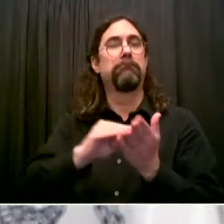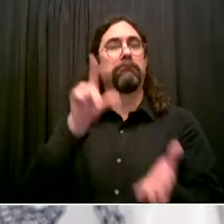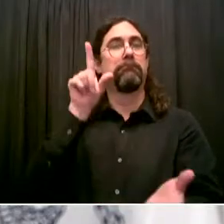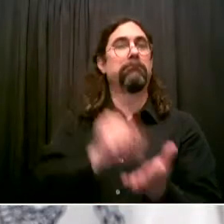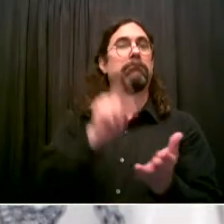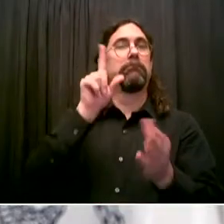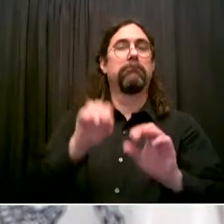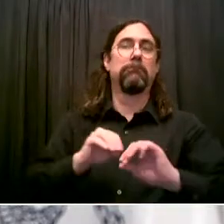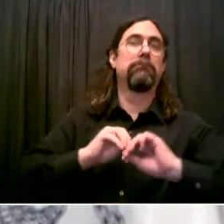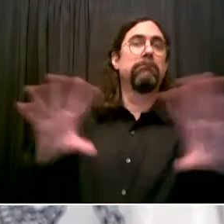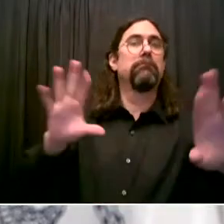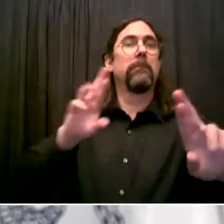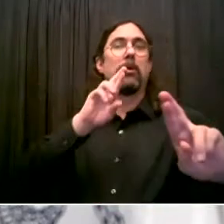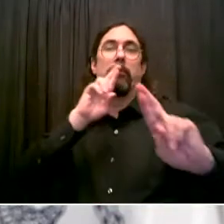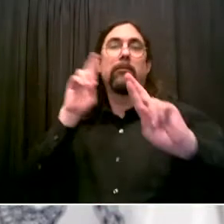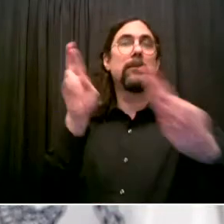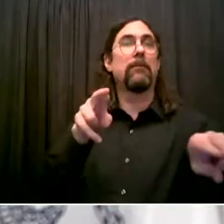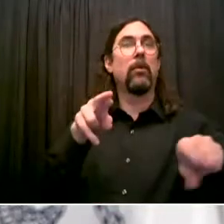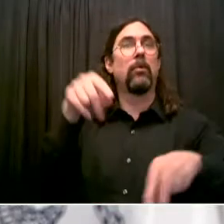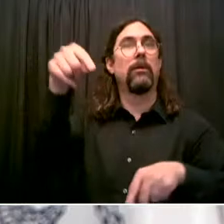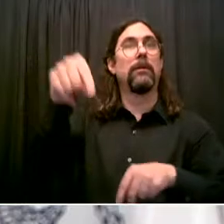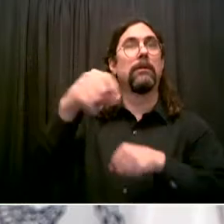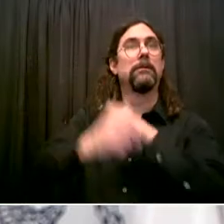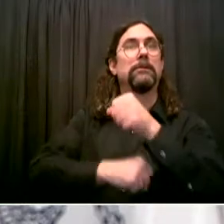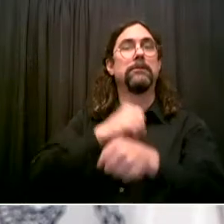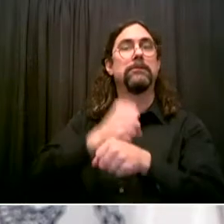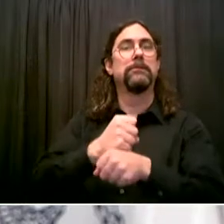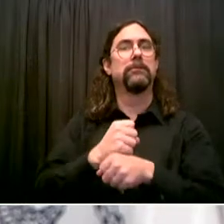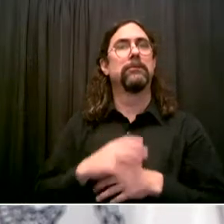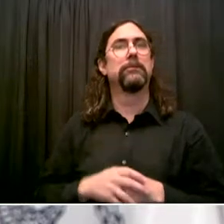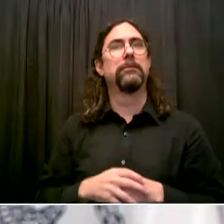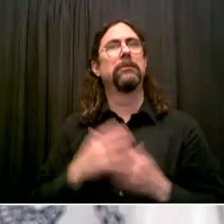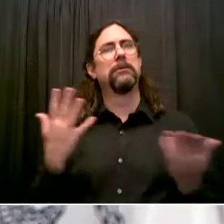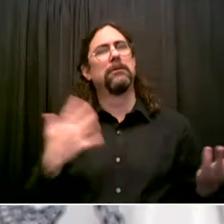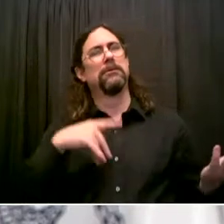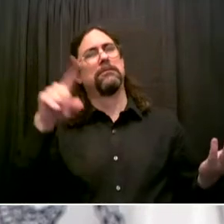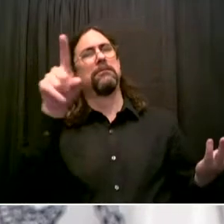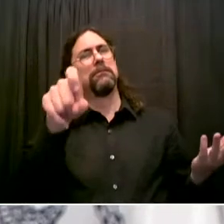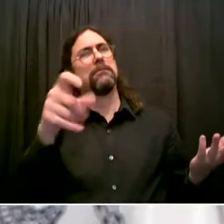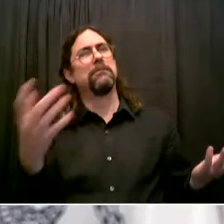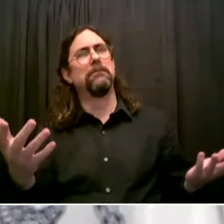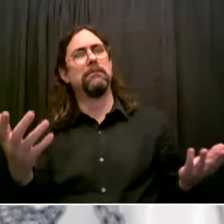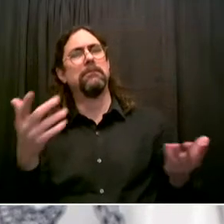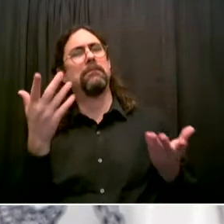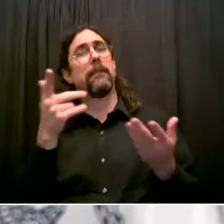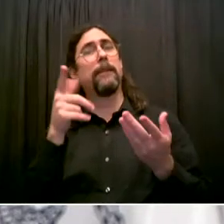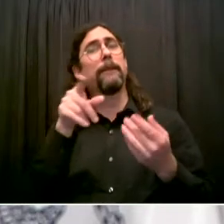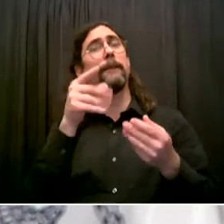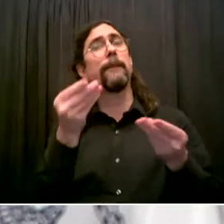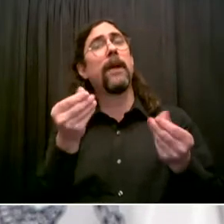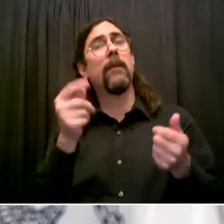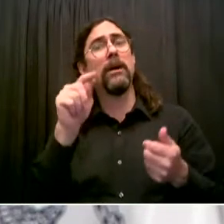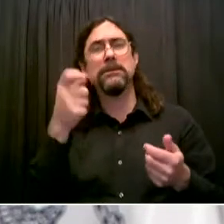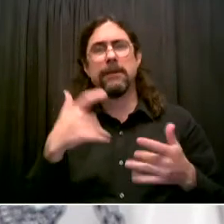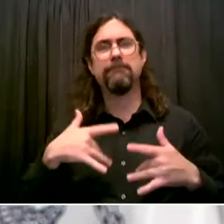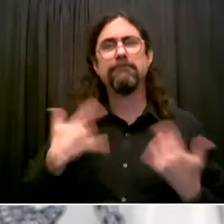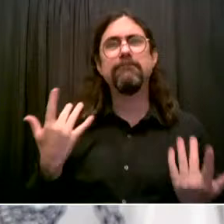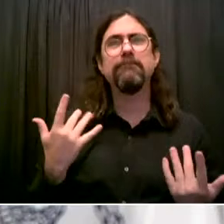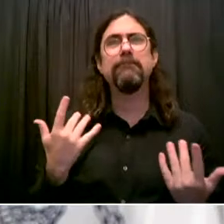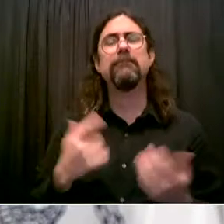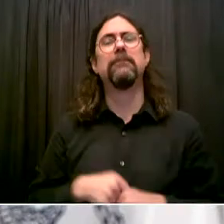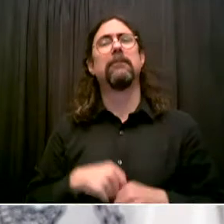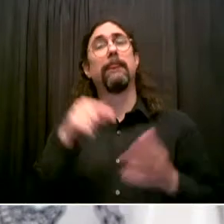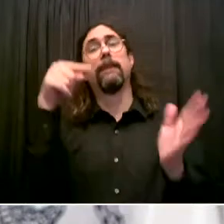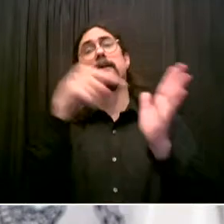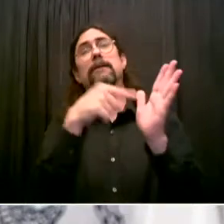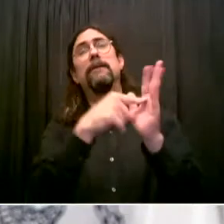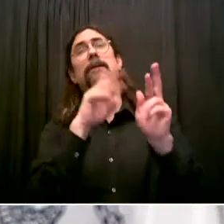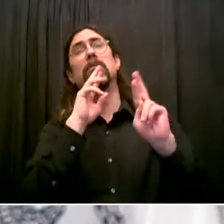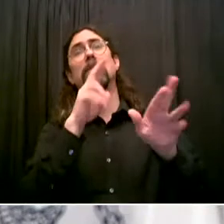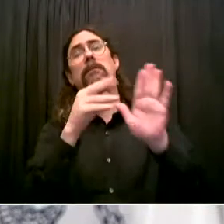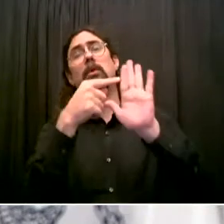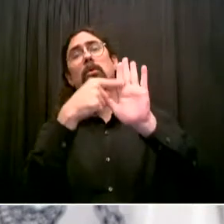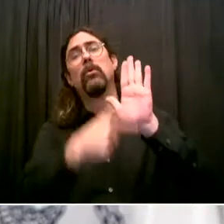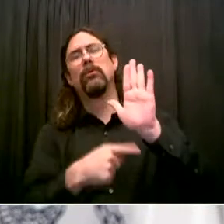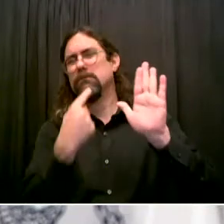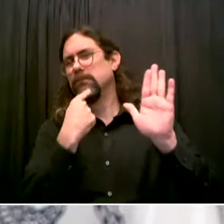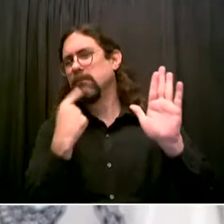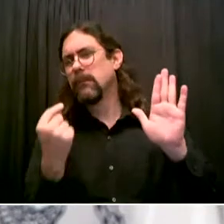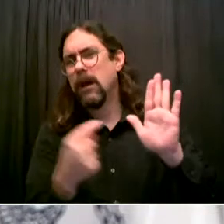STATUS OF THAT.